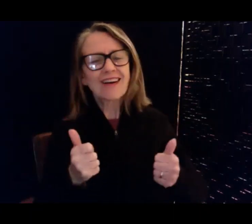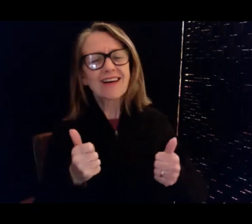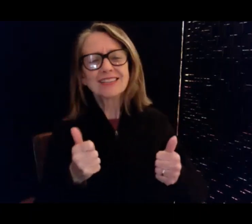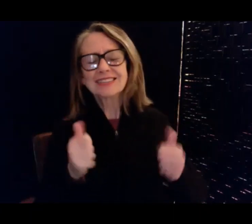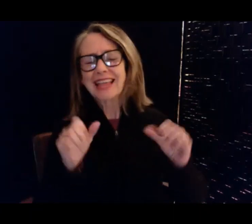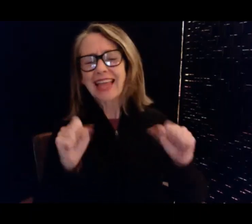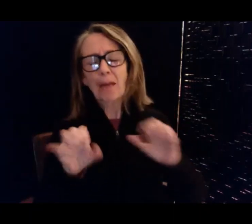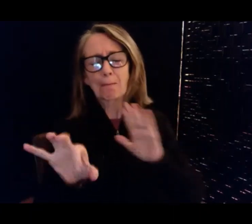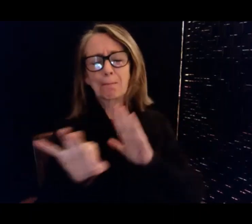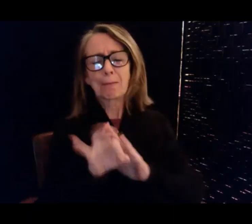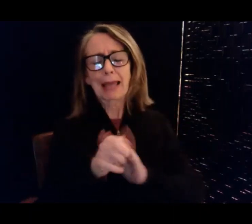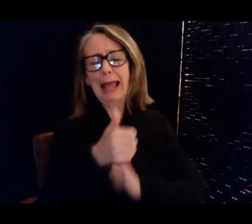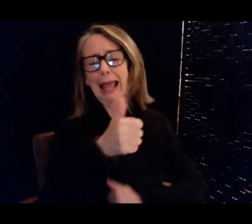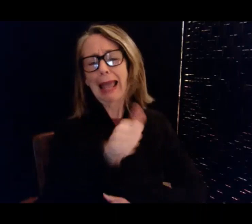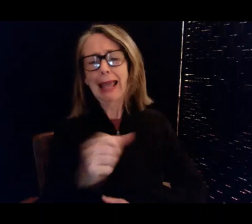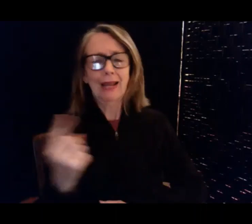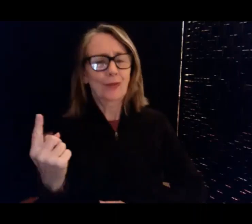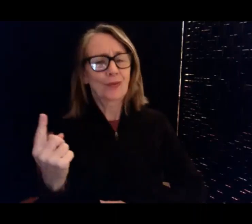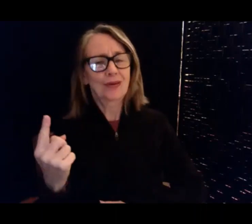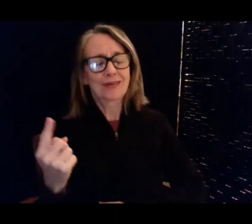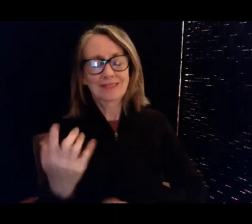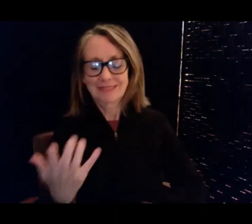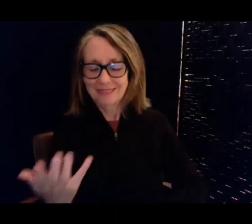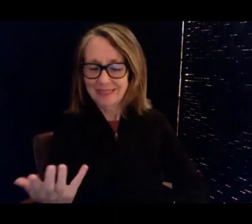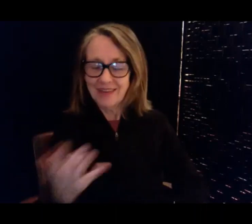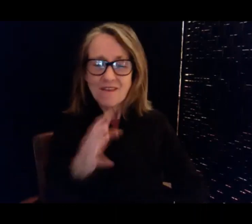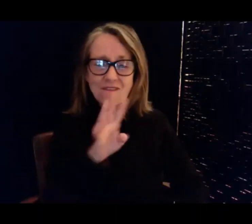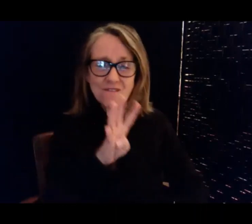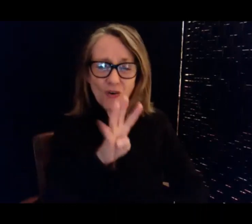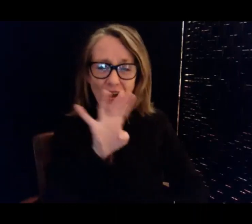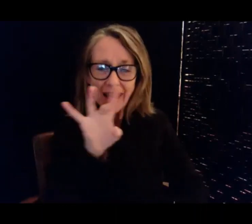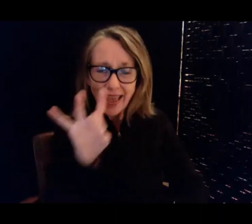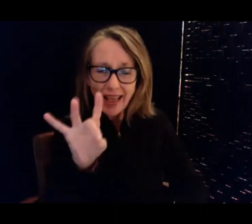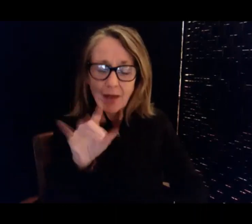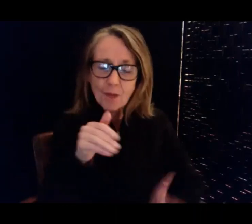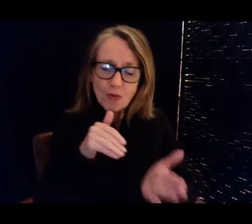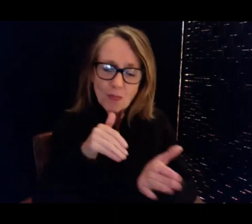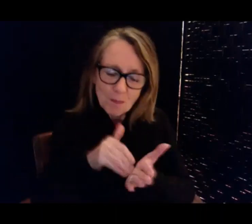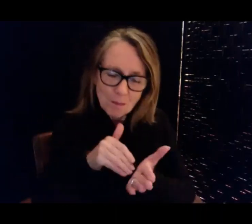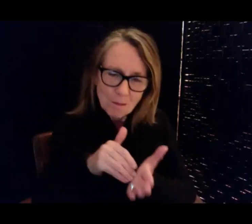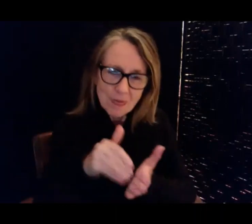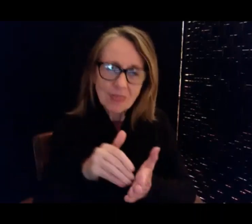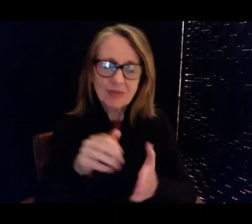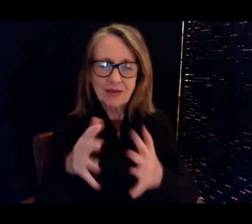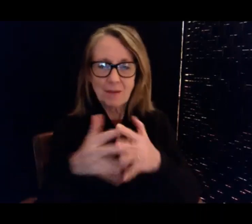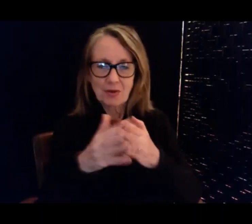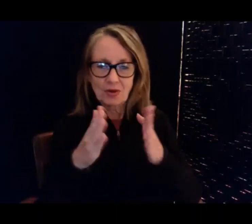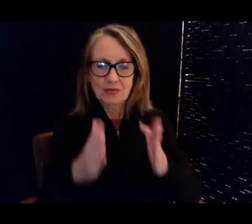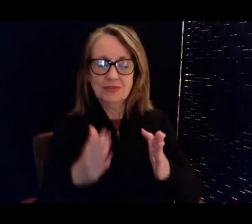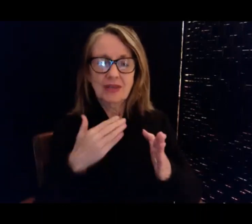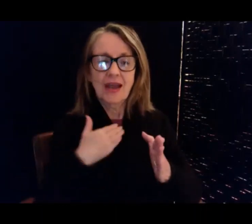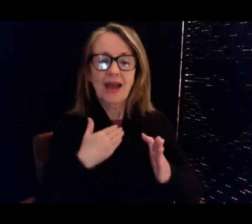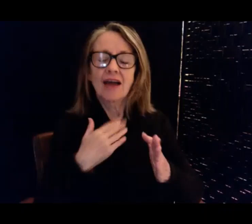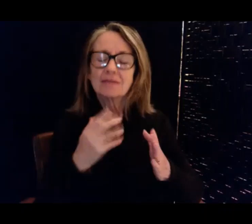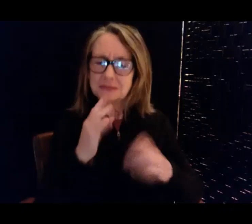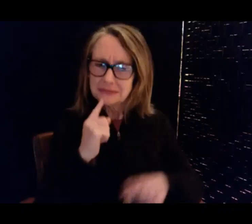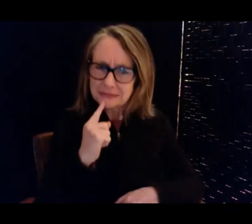approximately 48 million Americans have significant hearing loss and people with